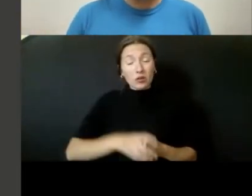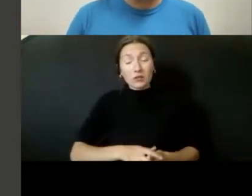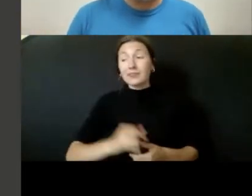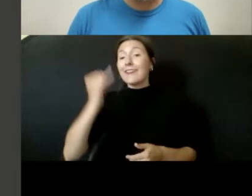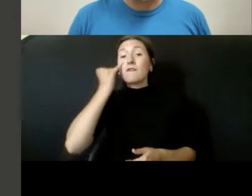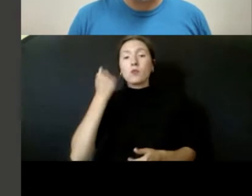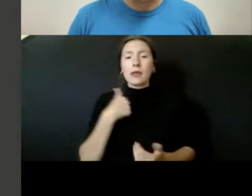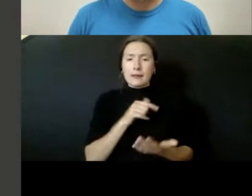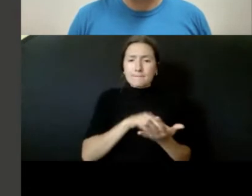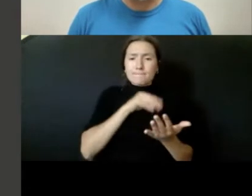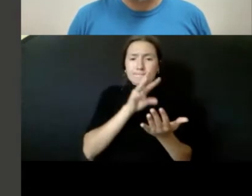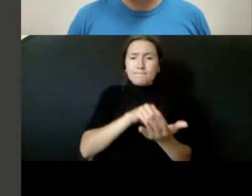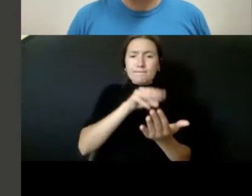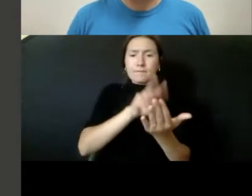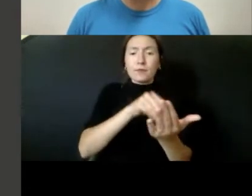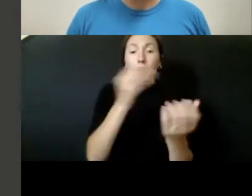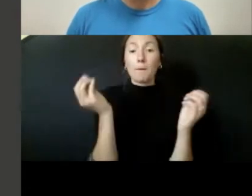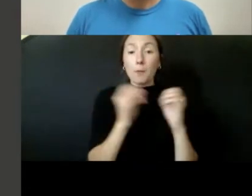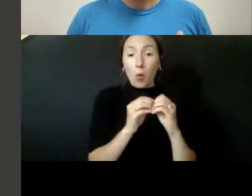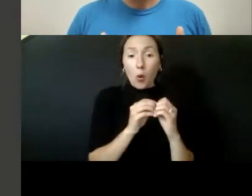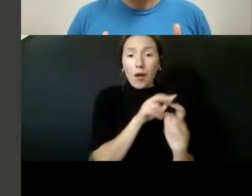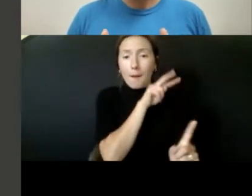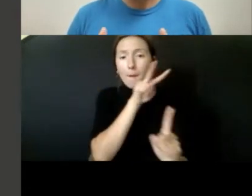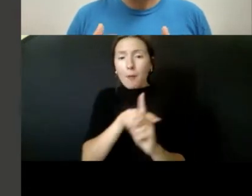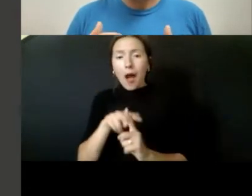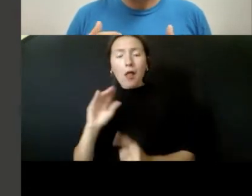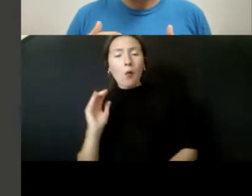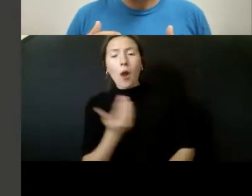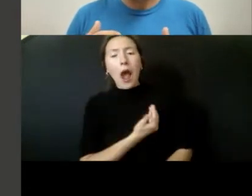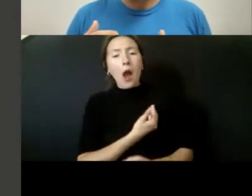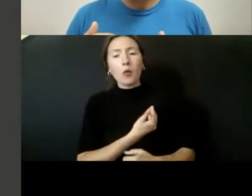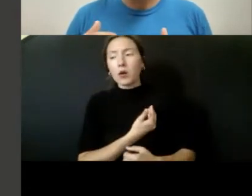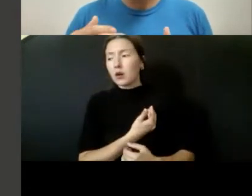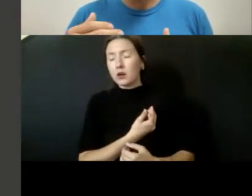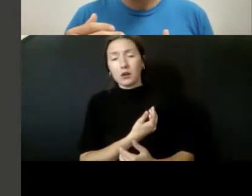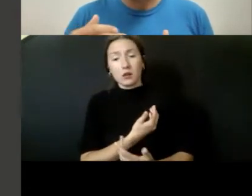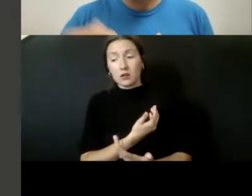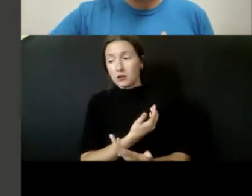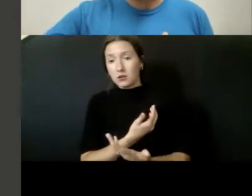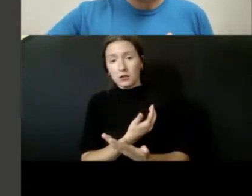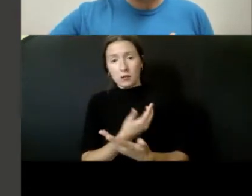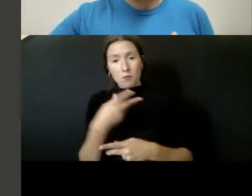and then tell people about it shout it out you know go everywhere and be like hey i learned